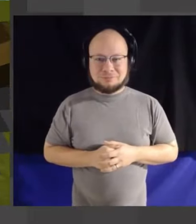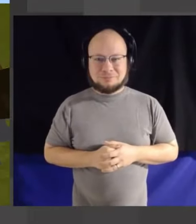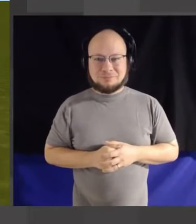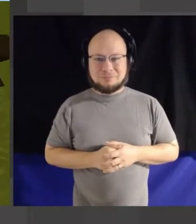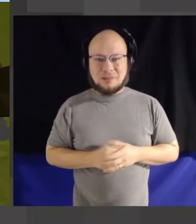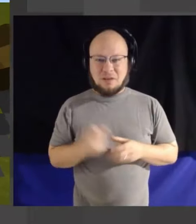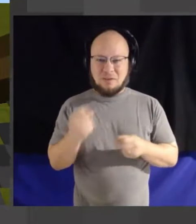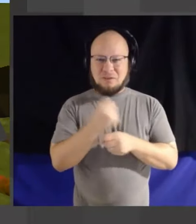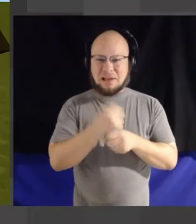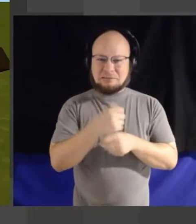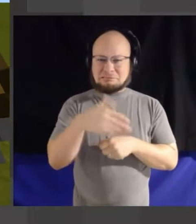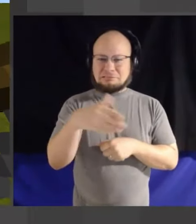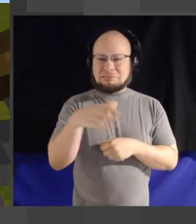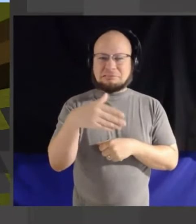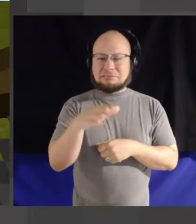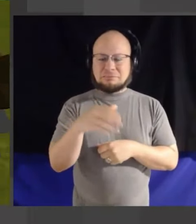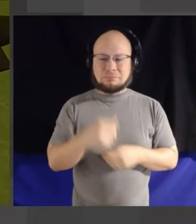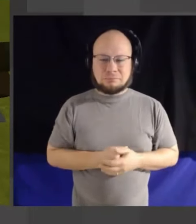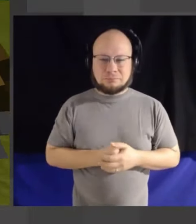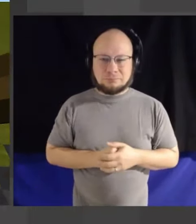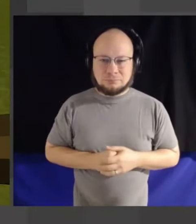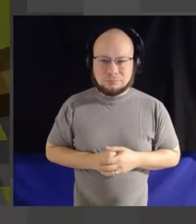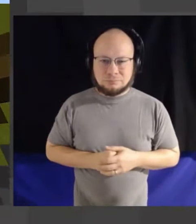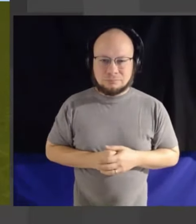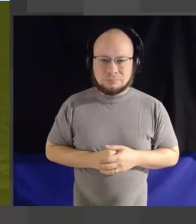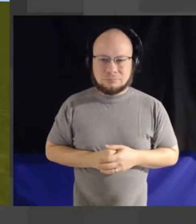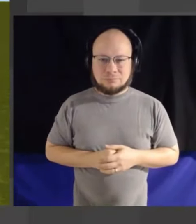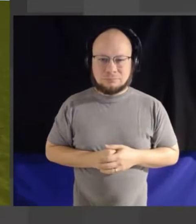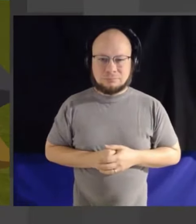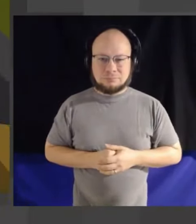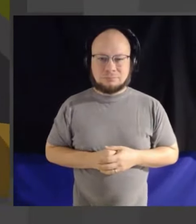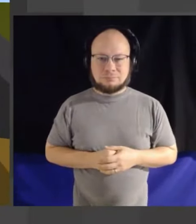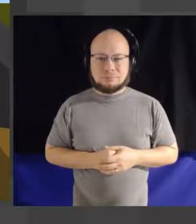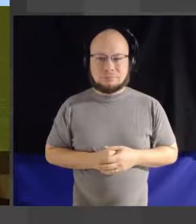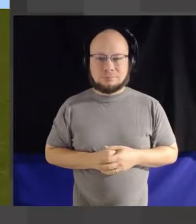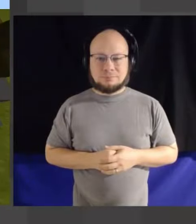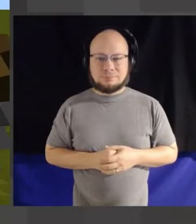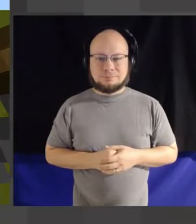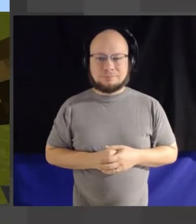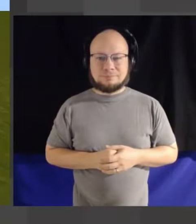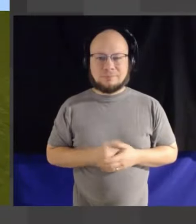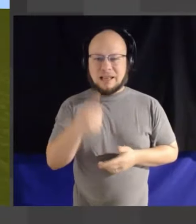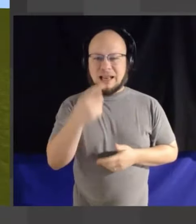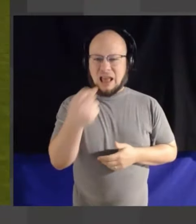WHERE THEY CAN SPAWN FROM IT.